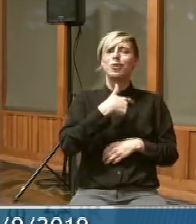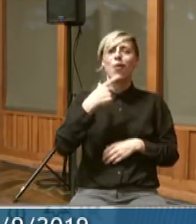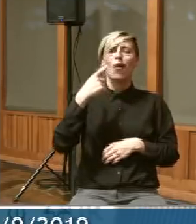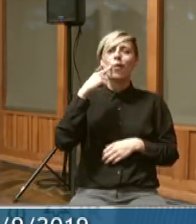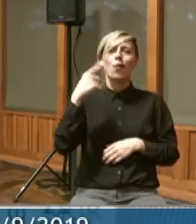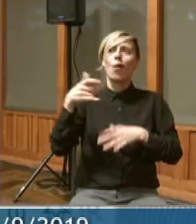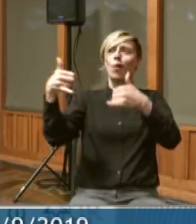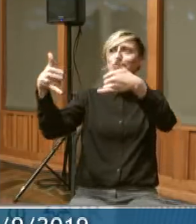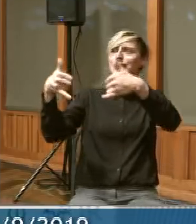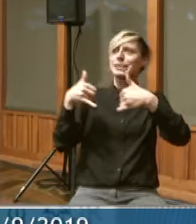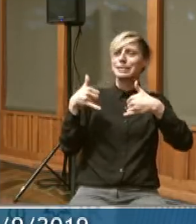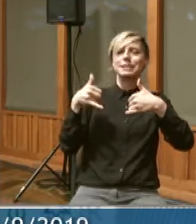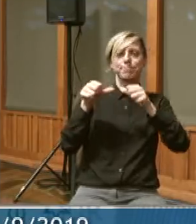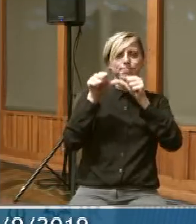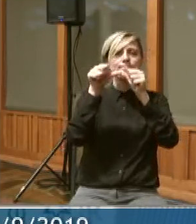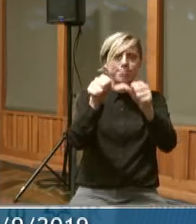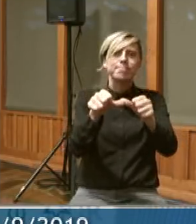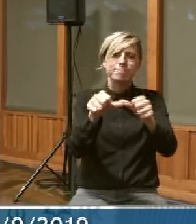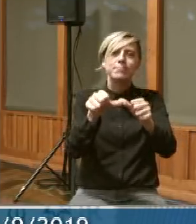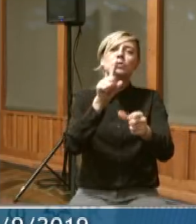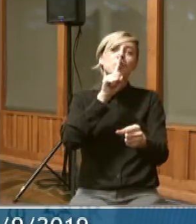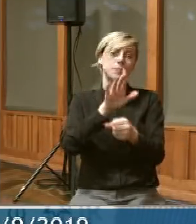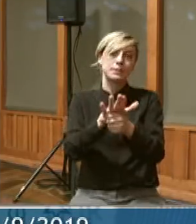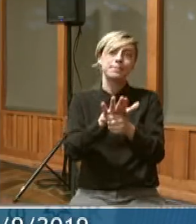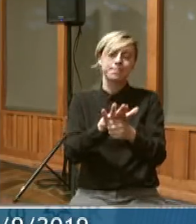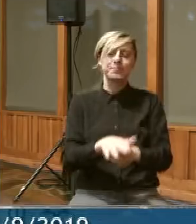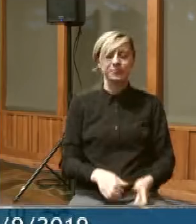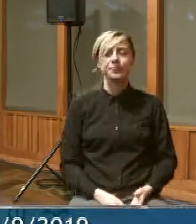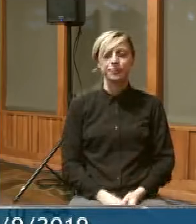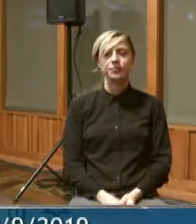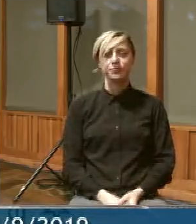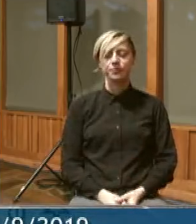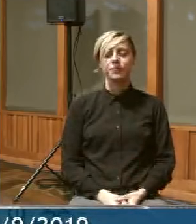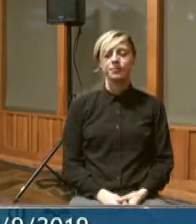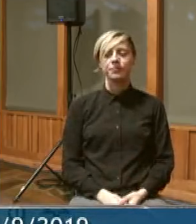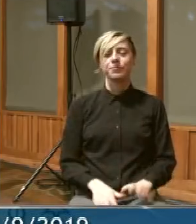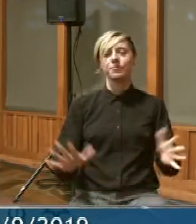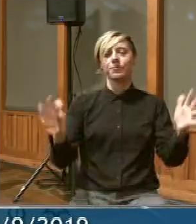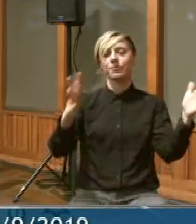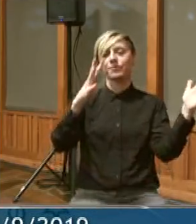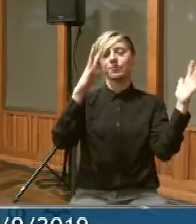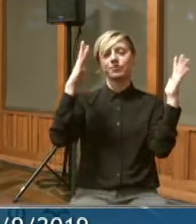PARK SYSTEM IN THE NATION. LET'S COMMIT TO LIVING UP TO